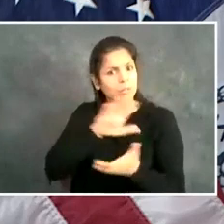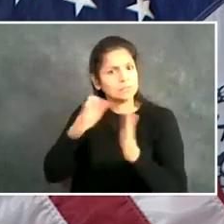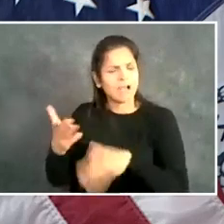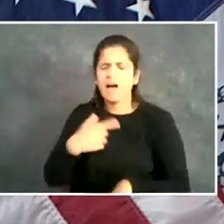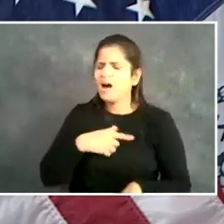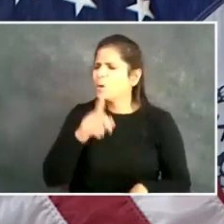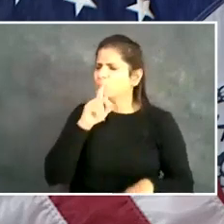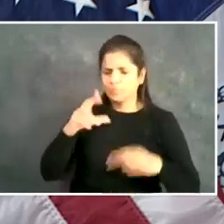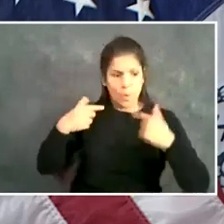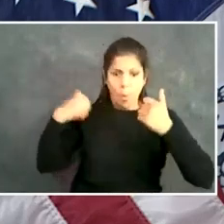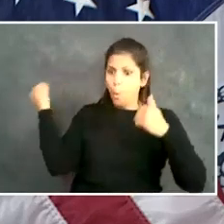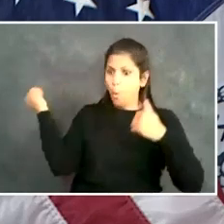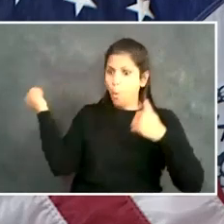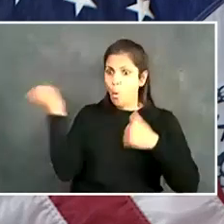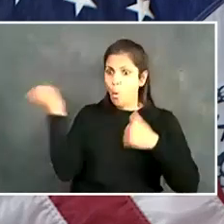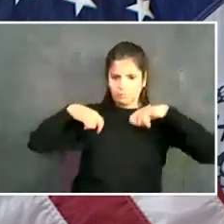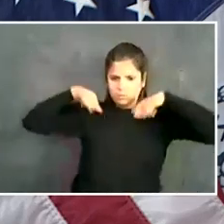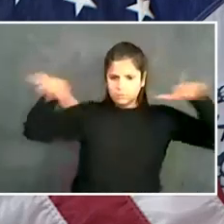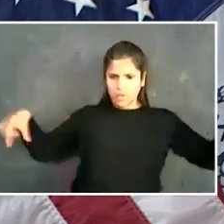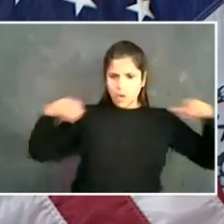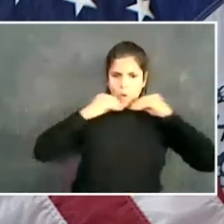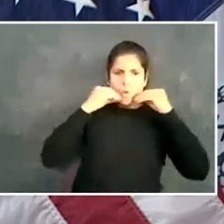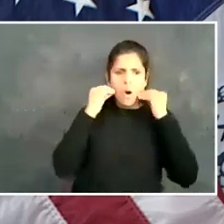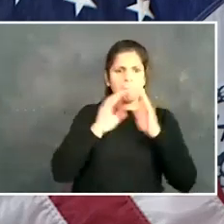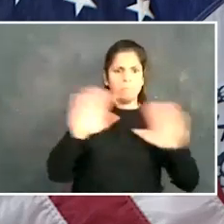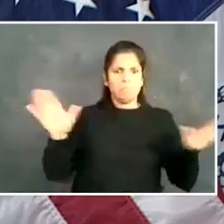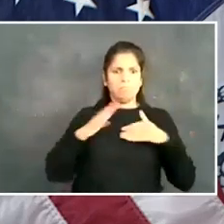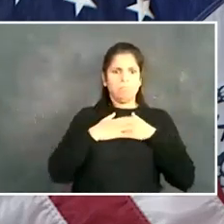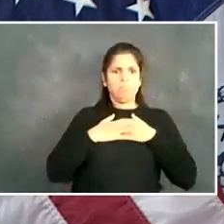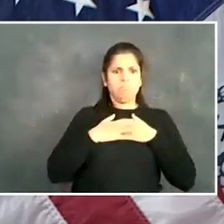LAST QUESTION TODAY, DEBRA LEE FROM MANHATTAN TIMES.